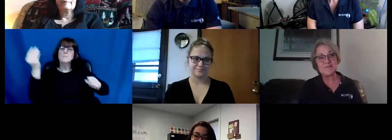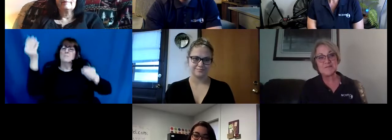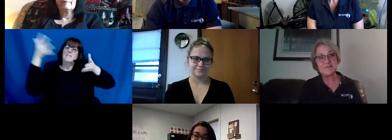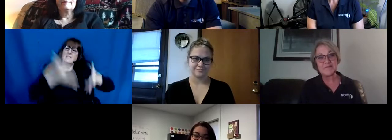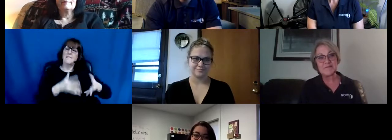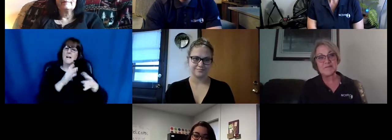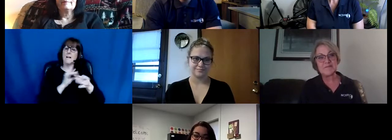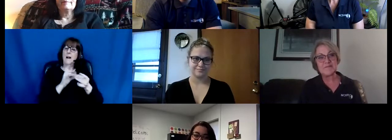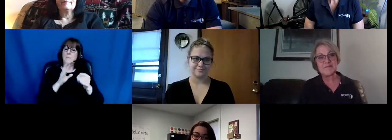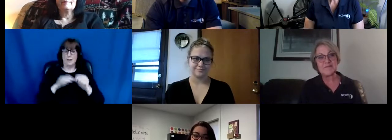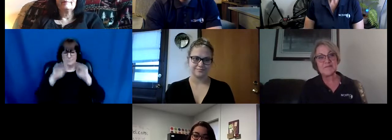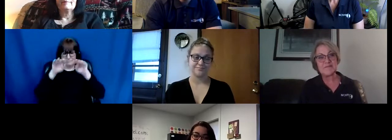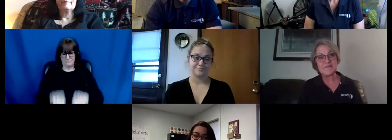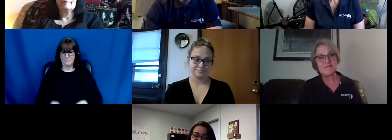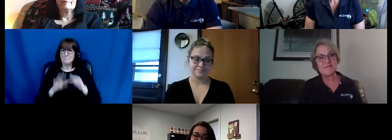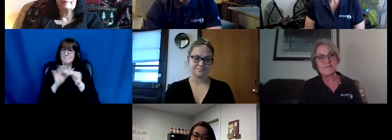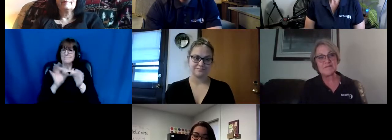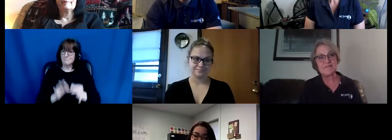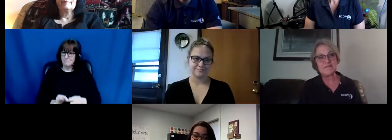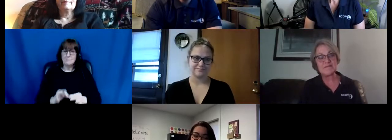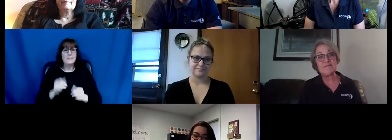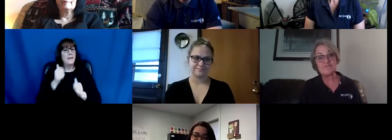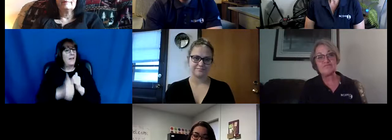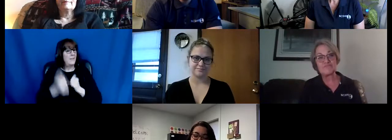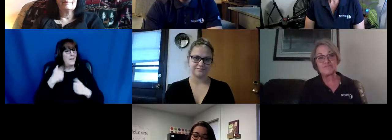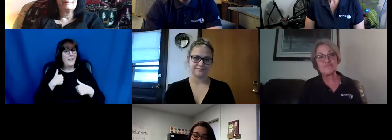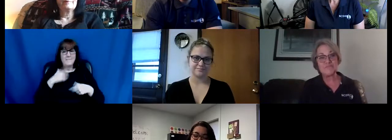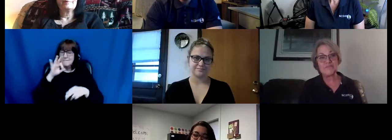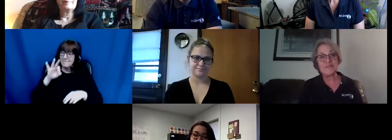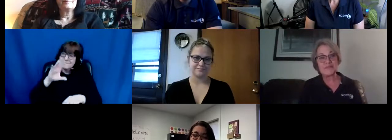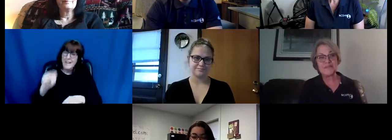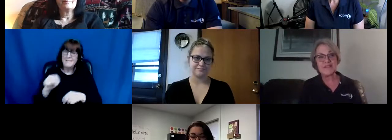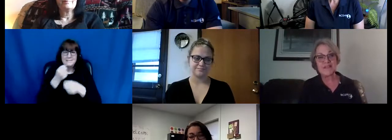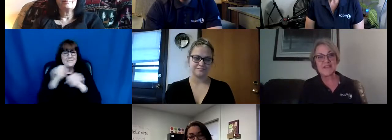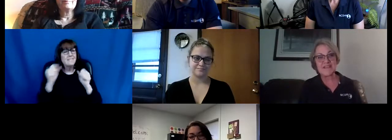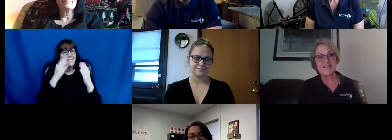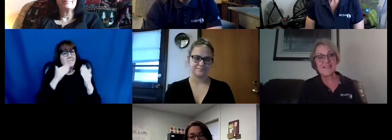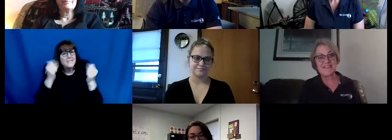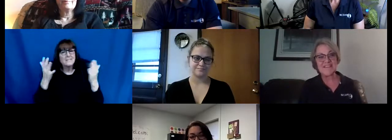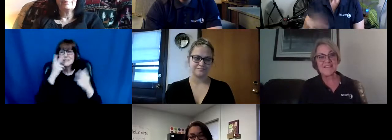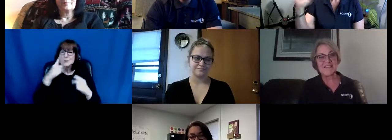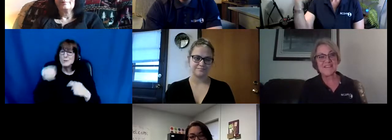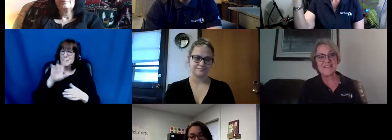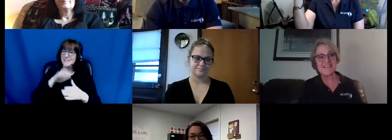on the podcast. Everybody have a fun and safe thanksgiving and we'll see you next time thank you